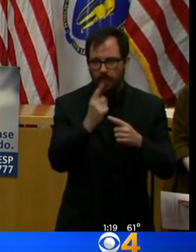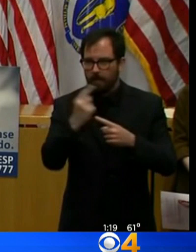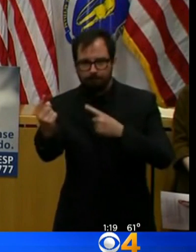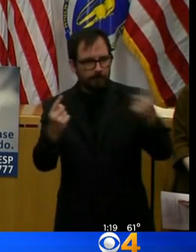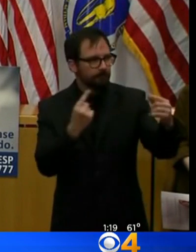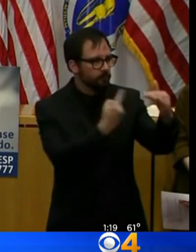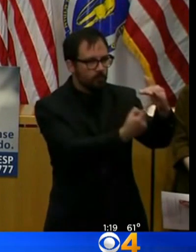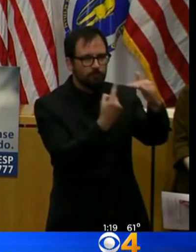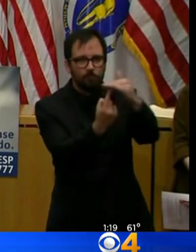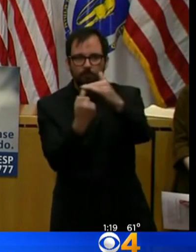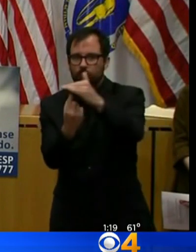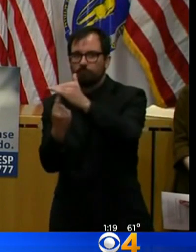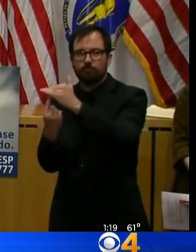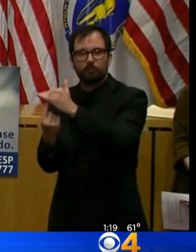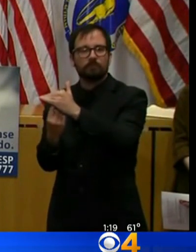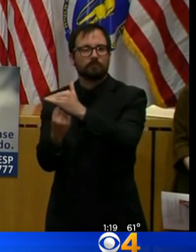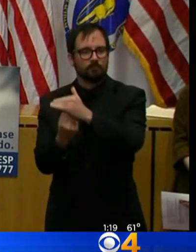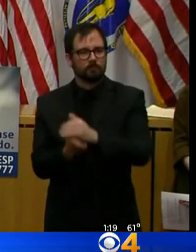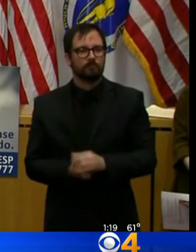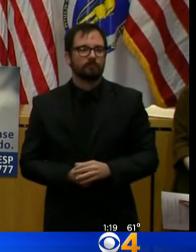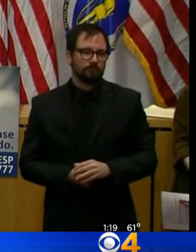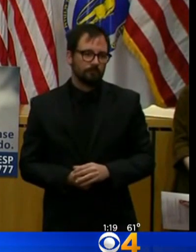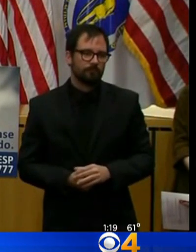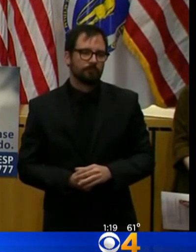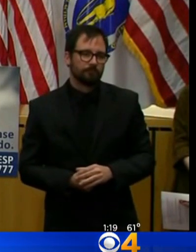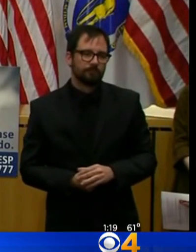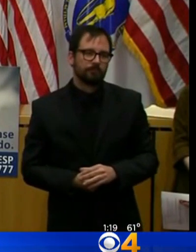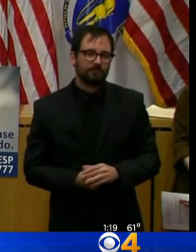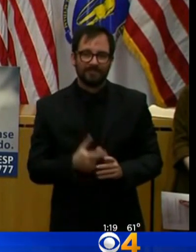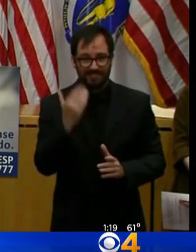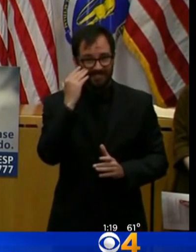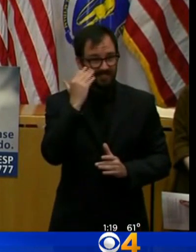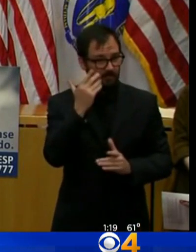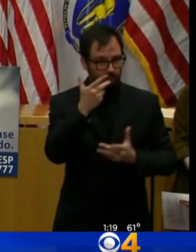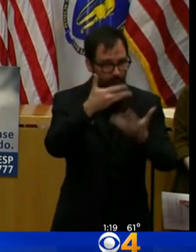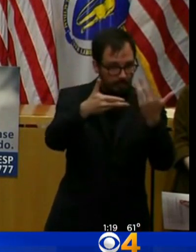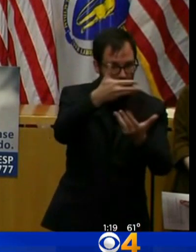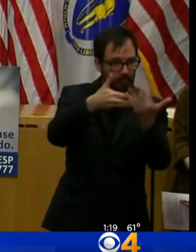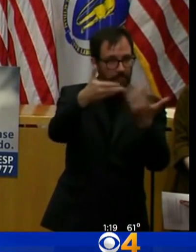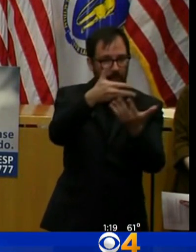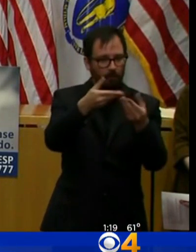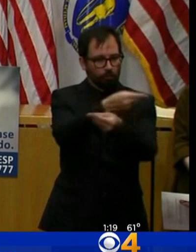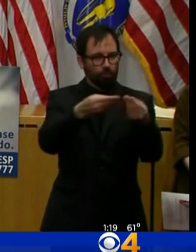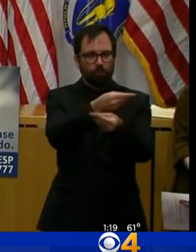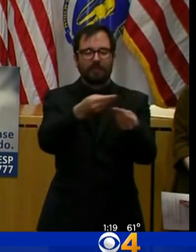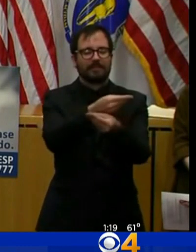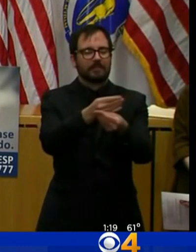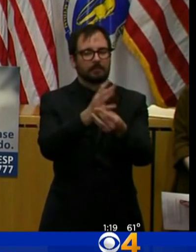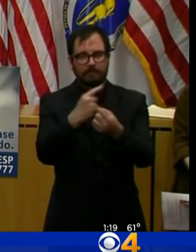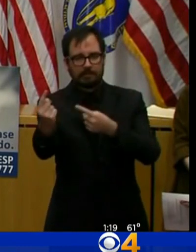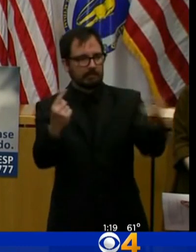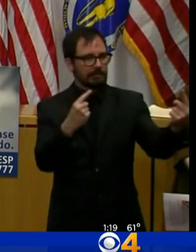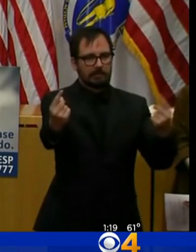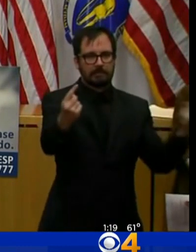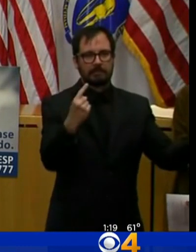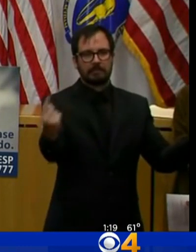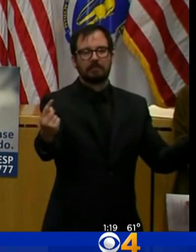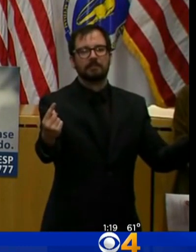COMMAND CENTER IS HELPING TO SET UP AN ISOLATION HOTEL. FOR INDIVIDUALS WHO TEST POSITIVE AND ARE UNABLE TO STAY WITH THEIR FAMILY DUE TO